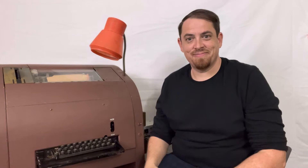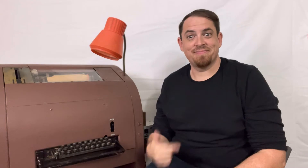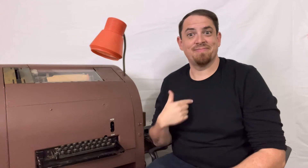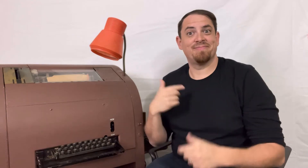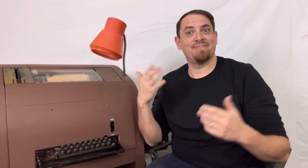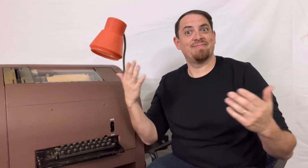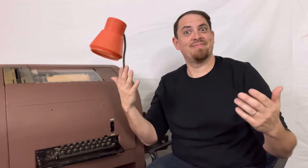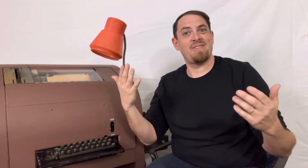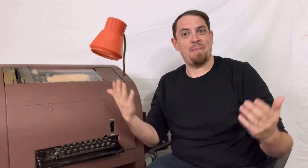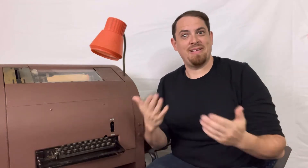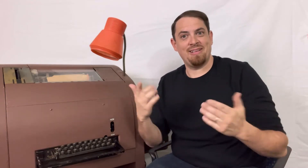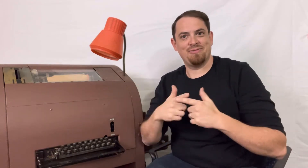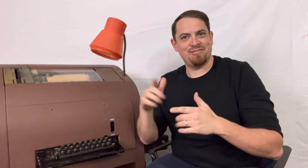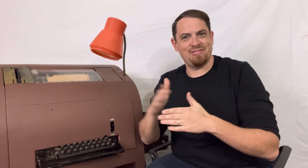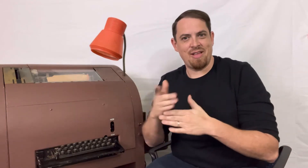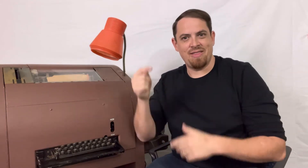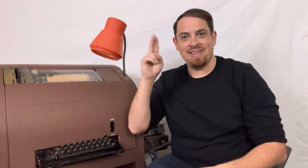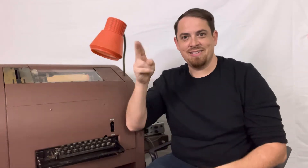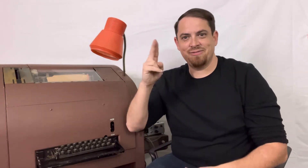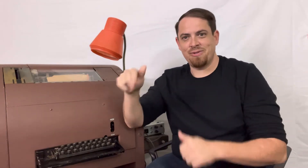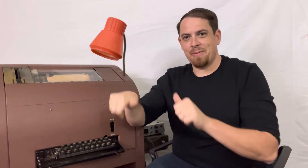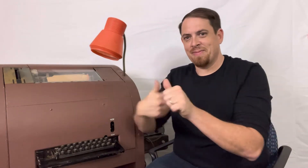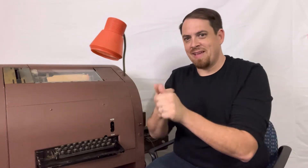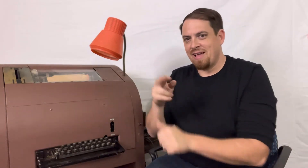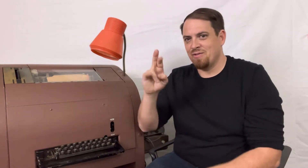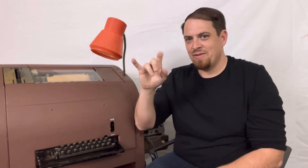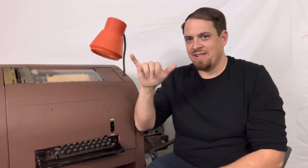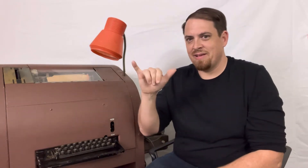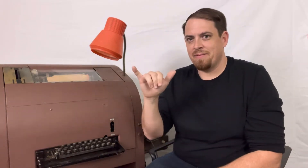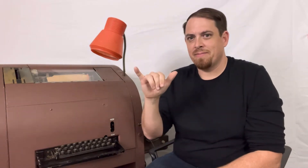I am here today to share a little bit about the history behind relay.